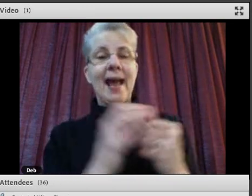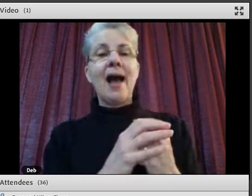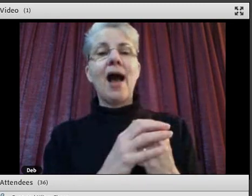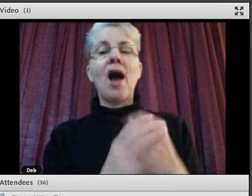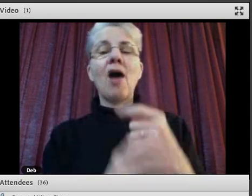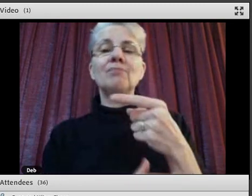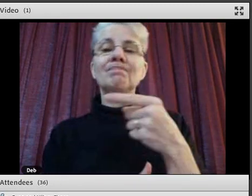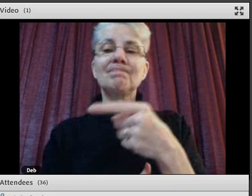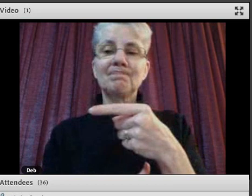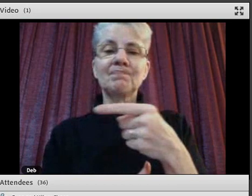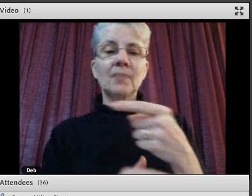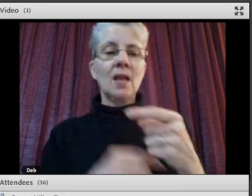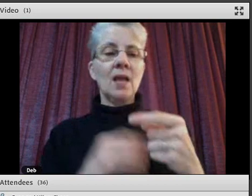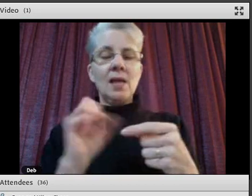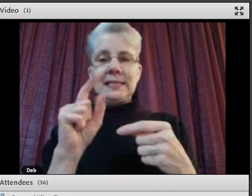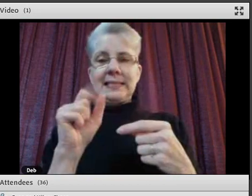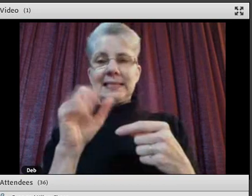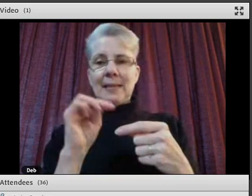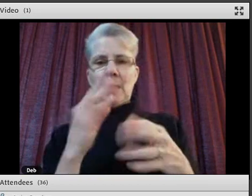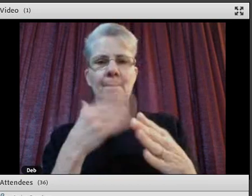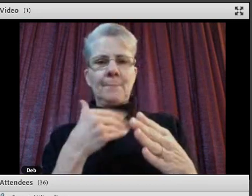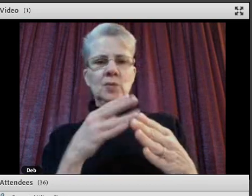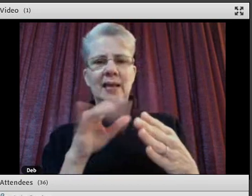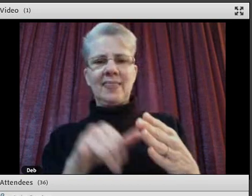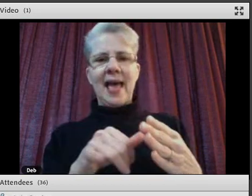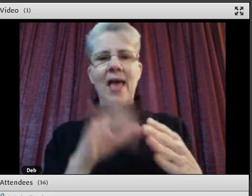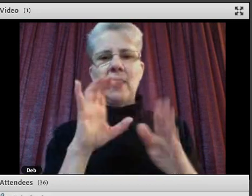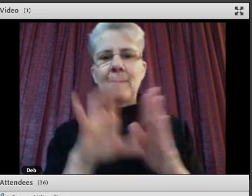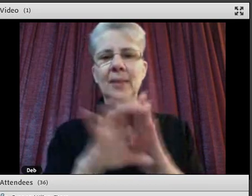The Arts in S.T.E.A.M., this picture here